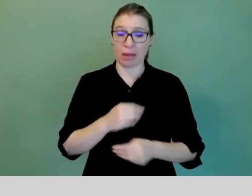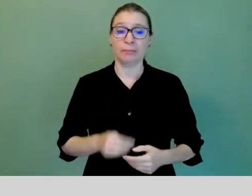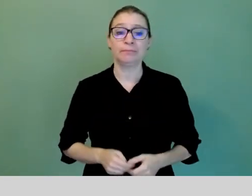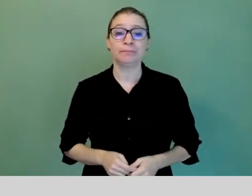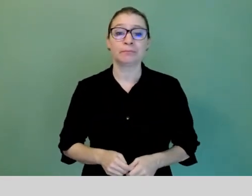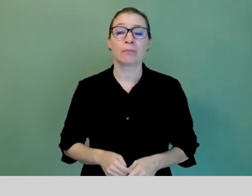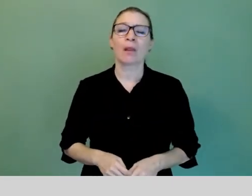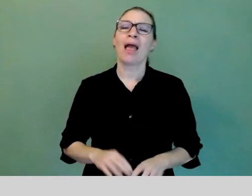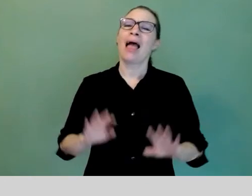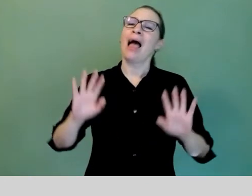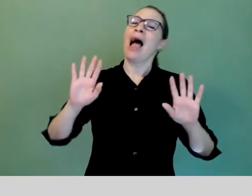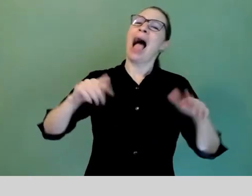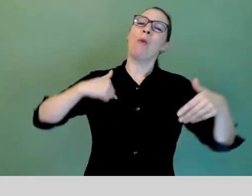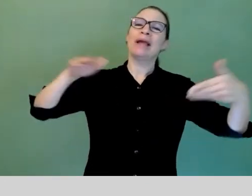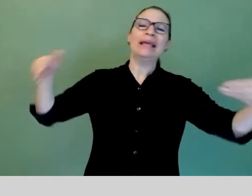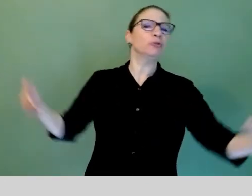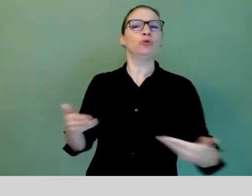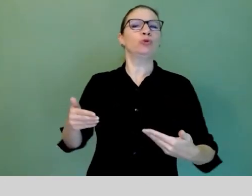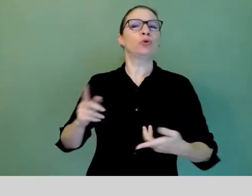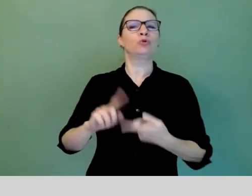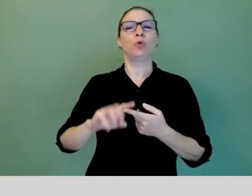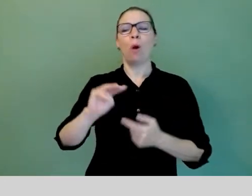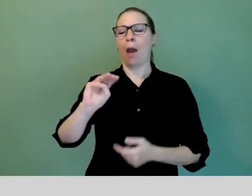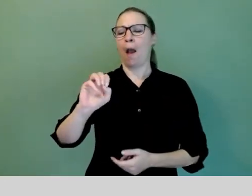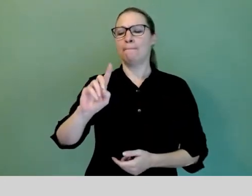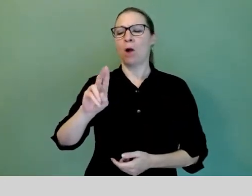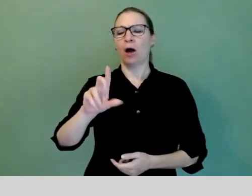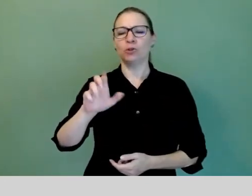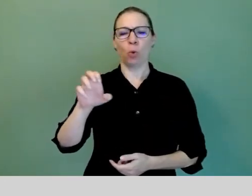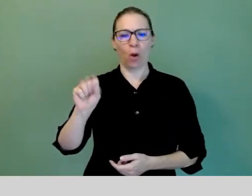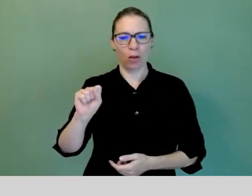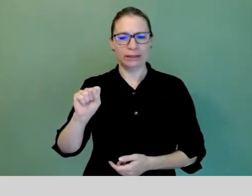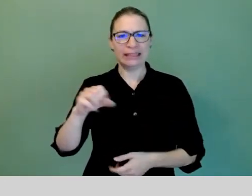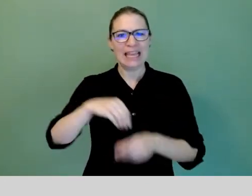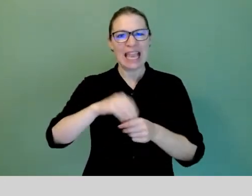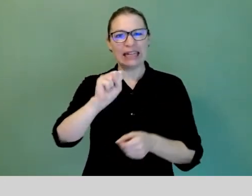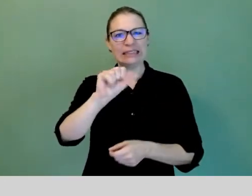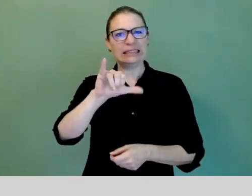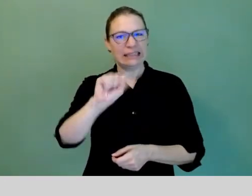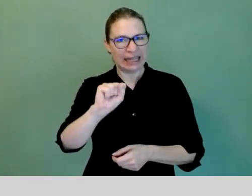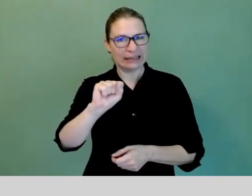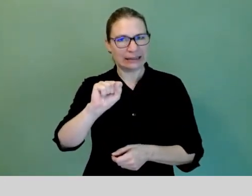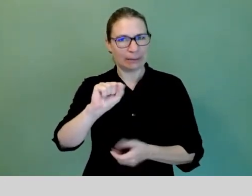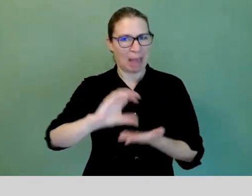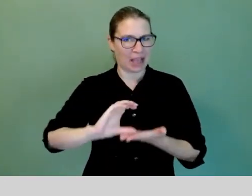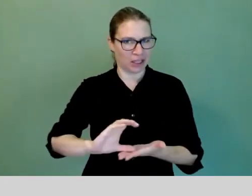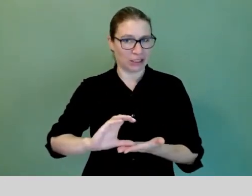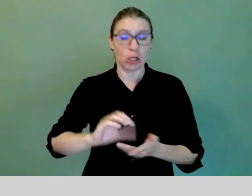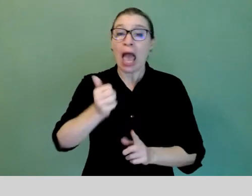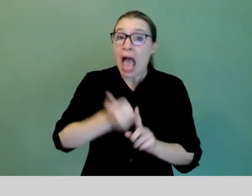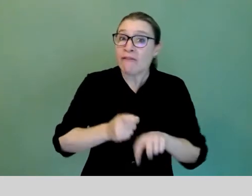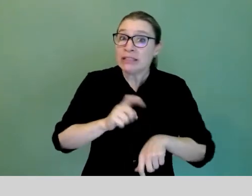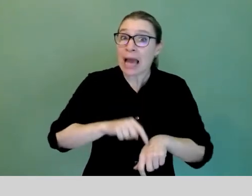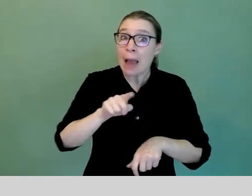Let me introduce you to the modules dict in the sys package. Every time you import some Python code,